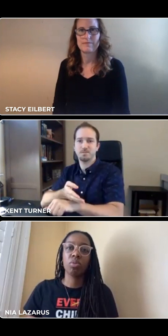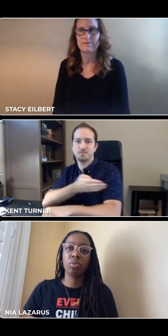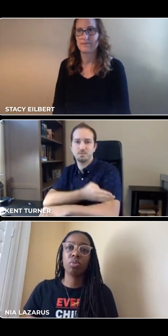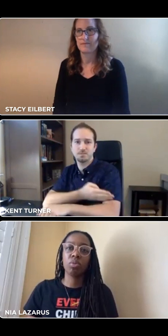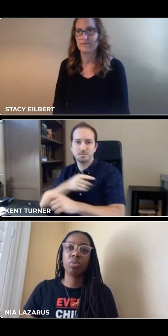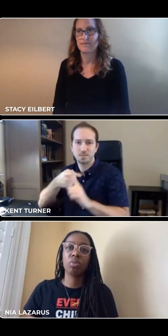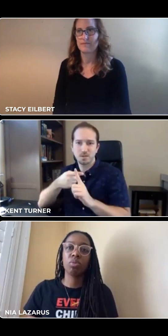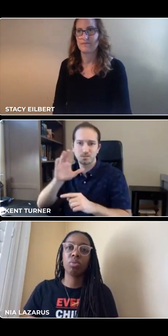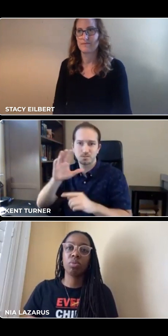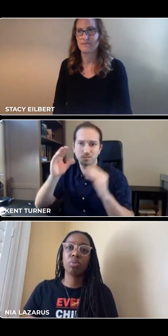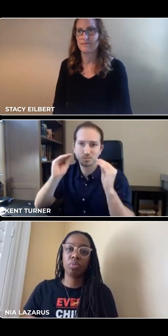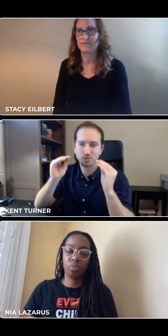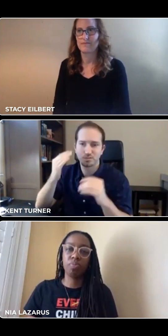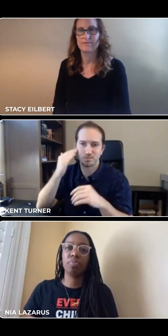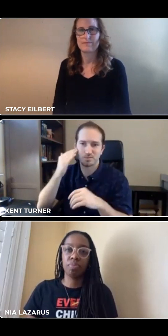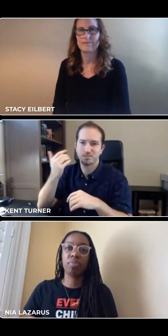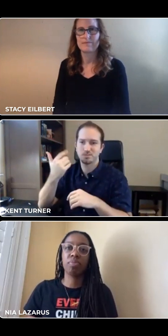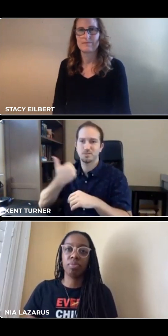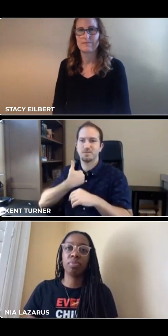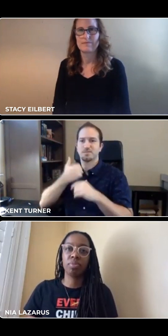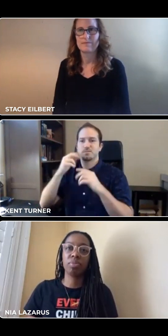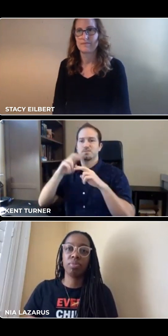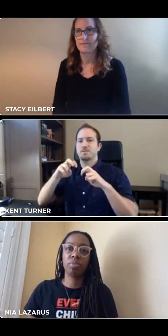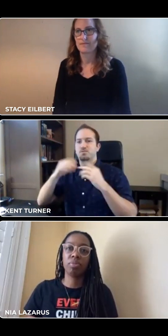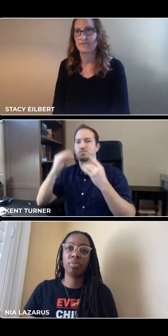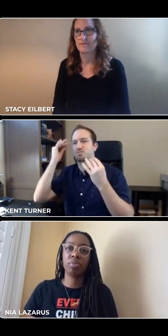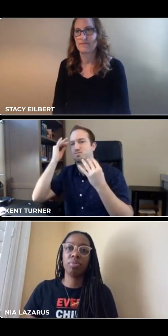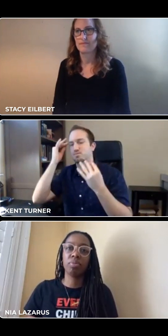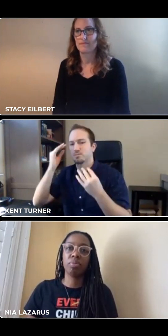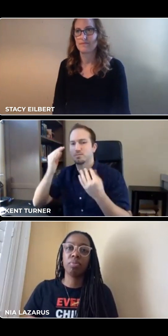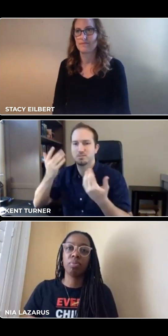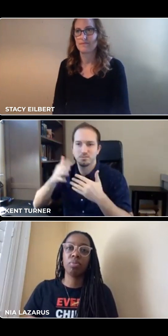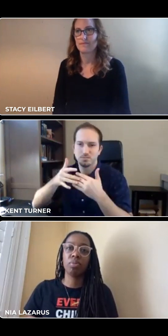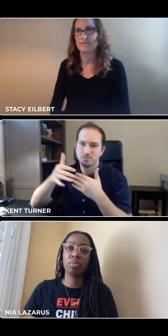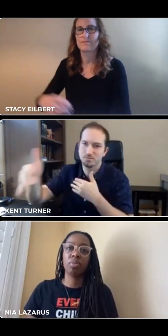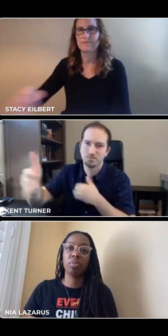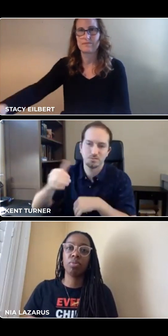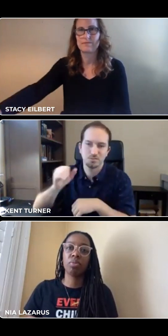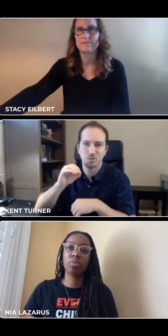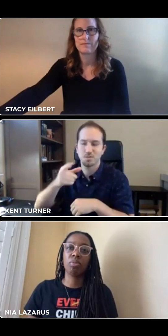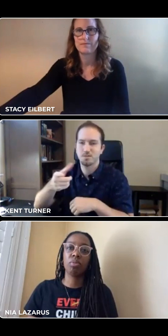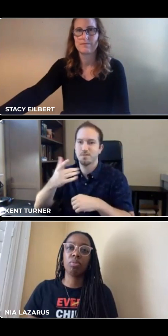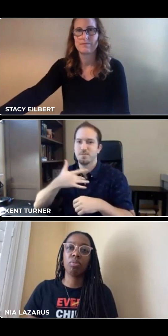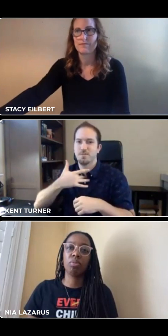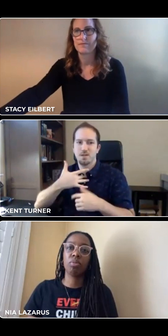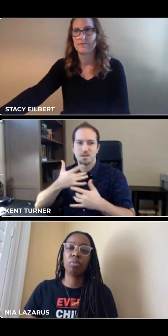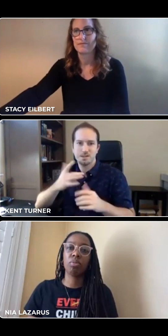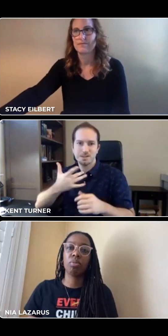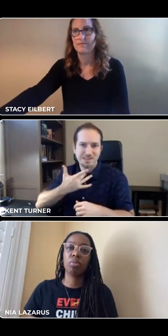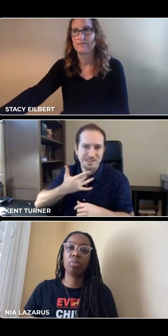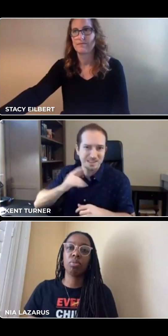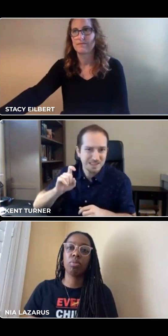life, work life. Focus on self-enhancement. Focus on educating yourself. Spend time meditating,